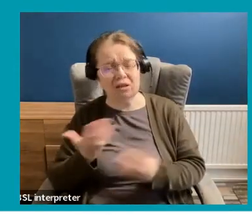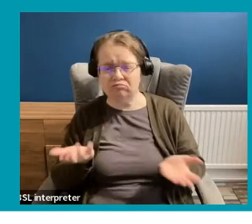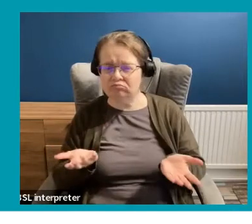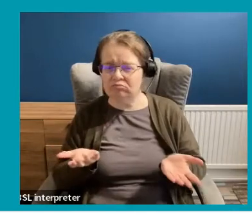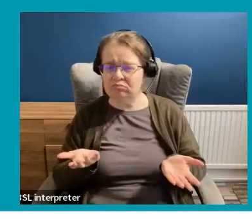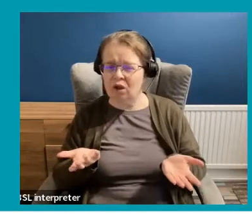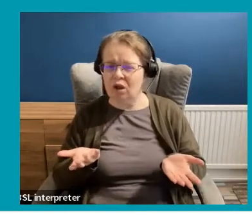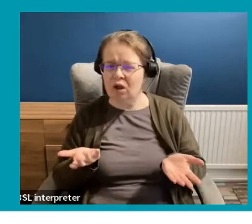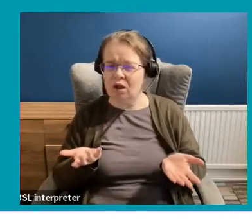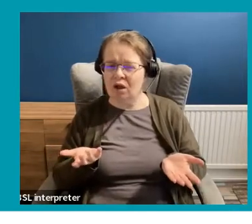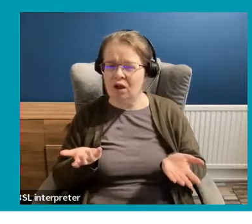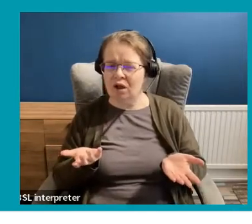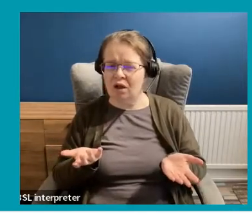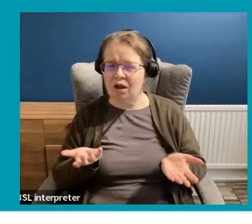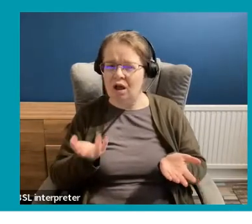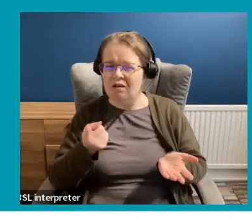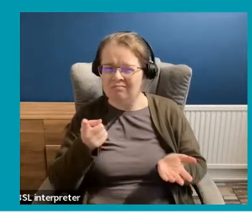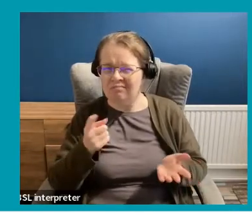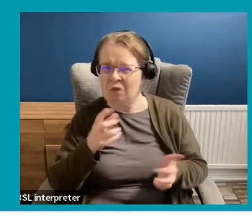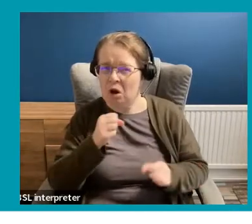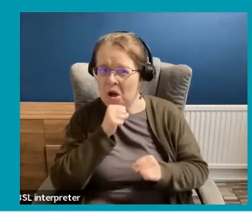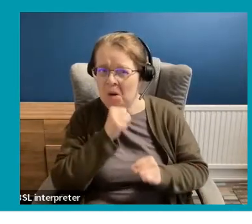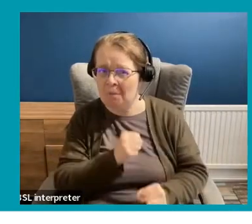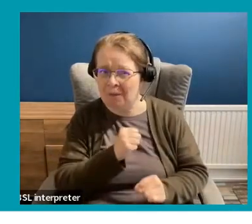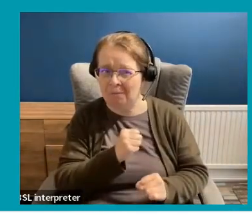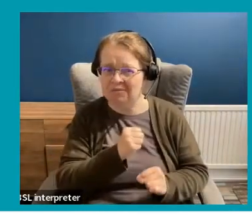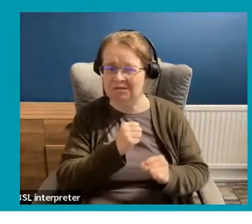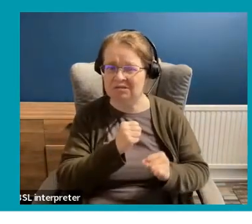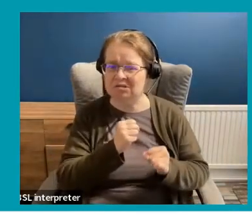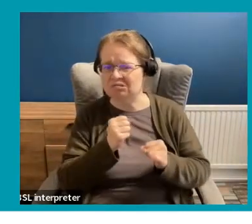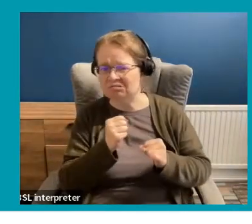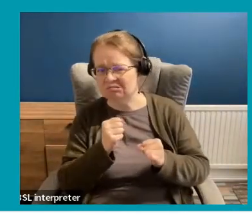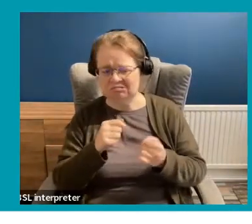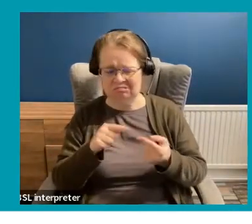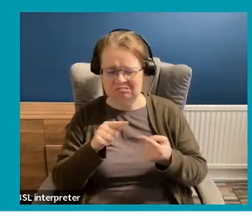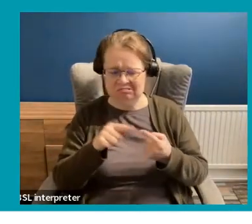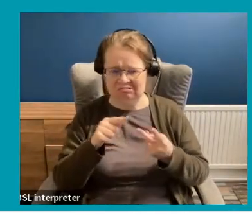into those three blocks. sounds like quite a commitment in terms of looking at all of those different seven areas broken up